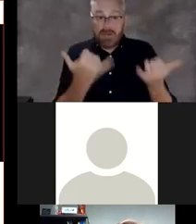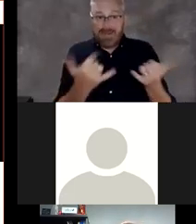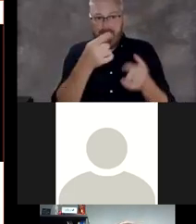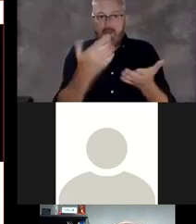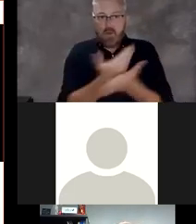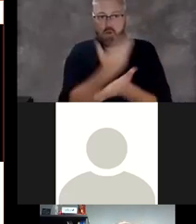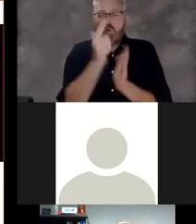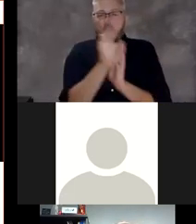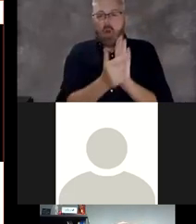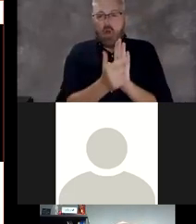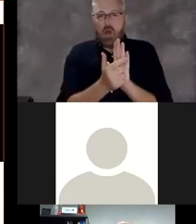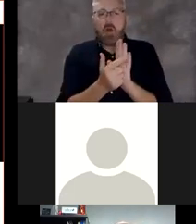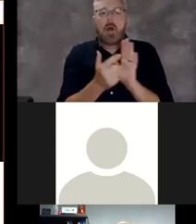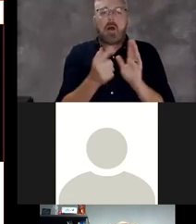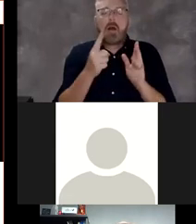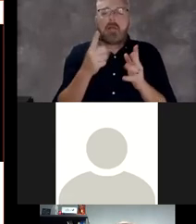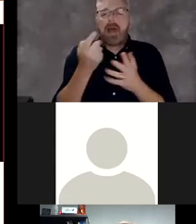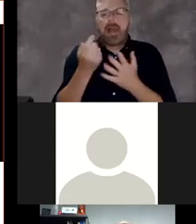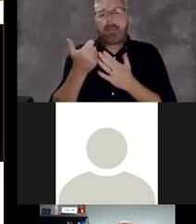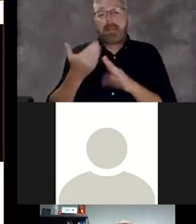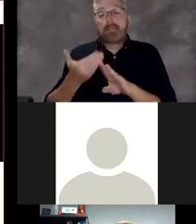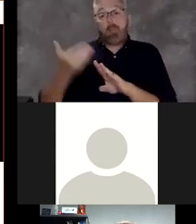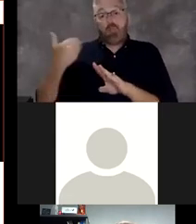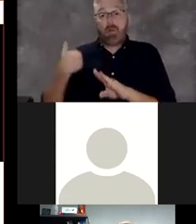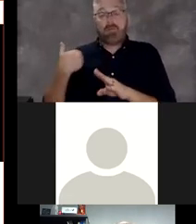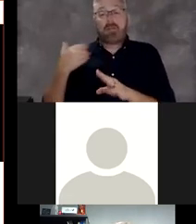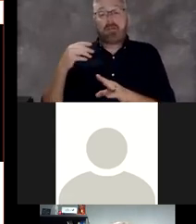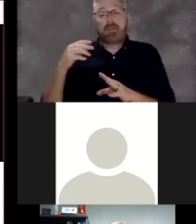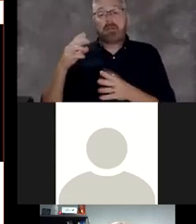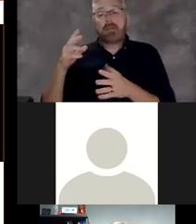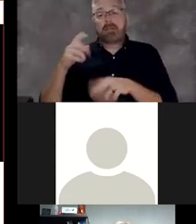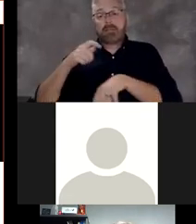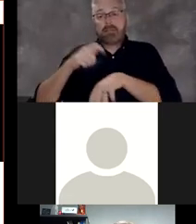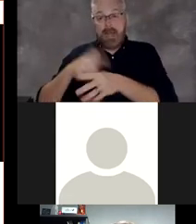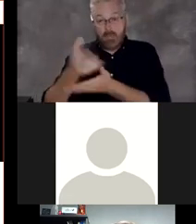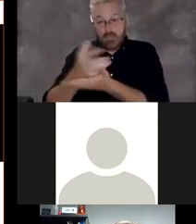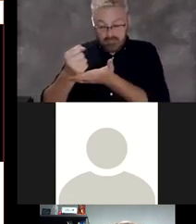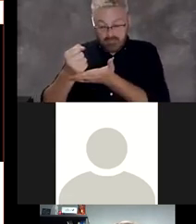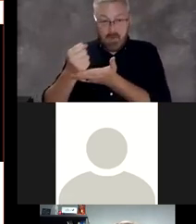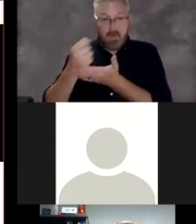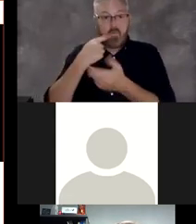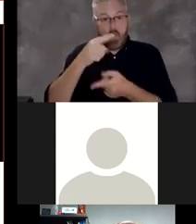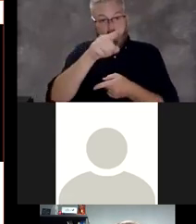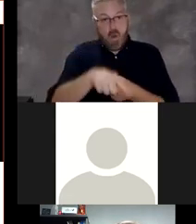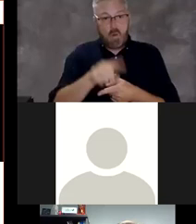ELIMINATES THE PREVIOUS STATUTE OF LIMITATIONS FOR THE CASE THAT IS ARE LISTED HERE ON THE SLIDE. SEXUAL ABUSE IN THE FIRST,